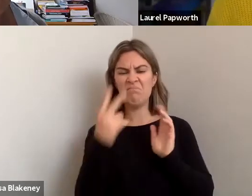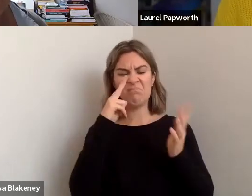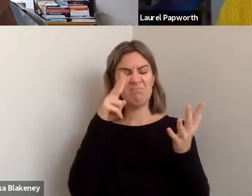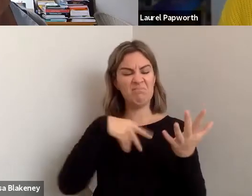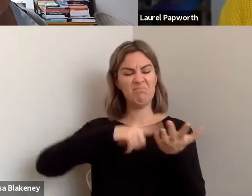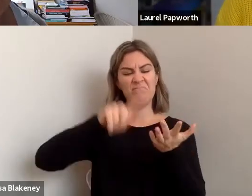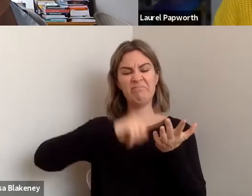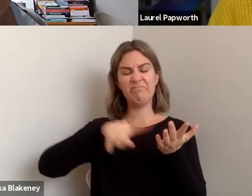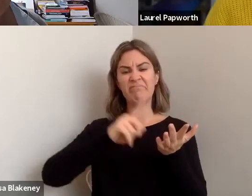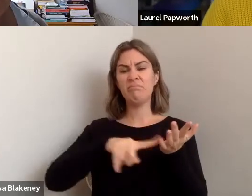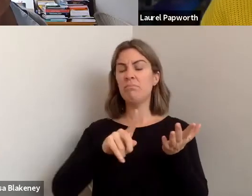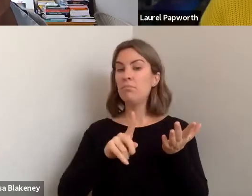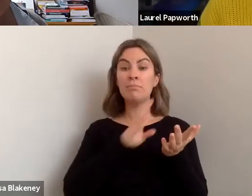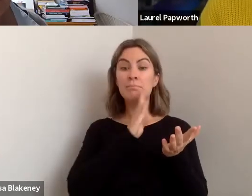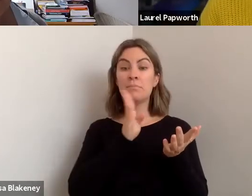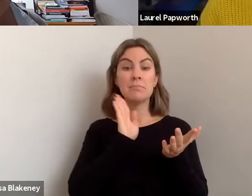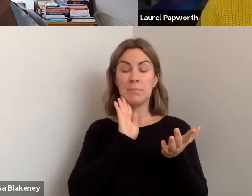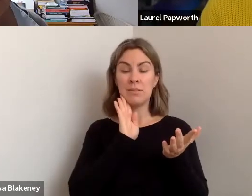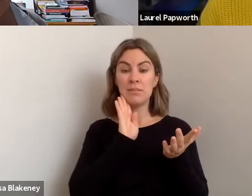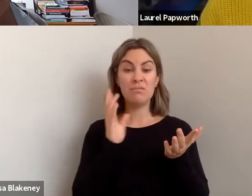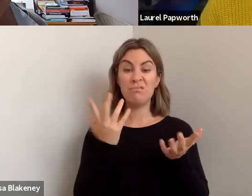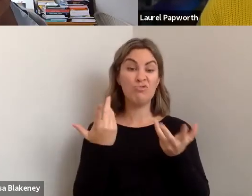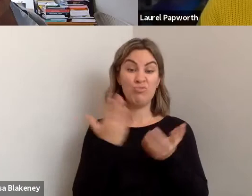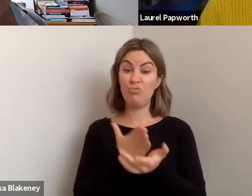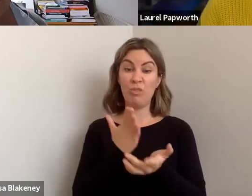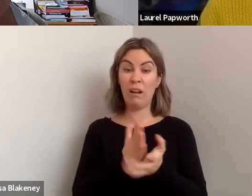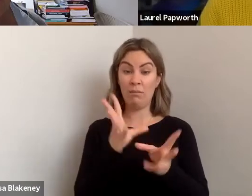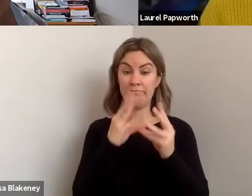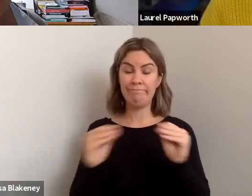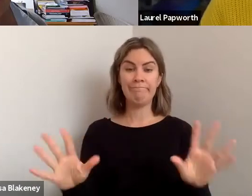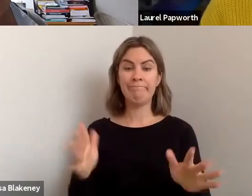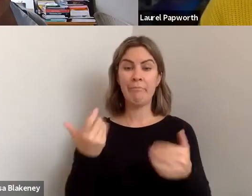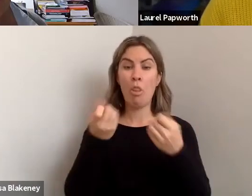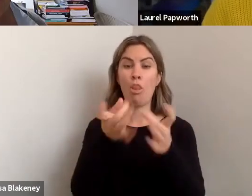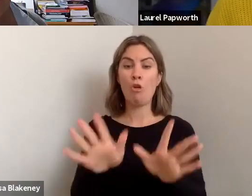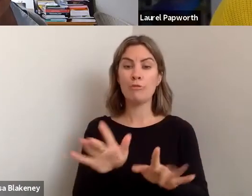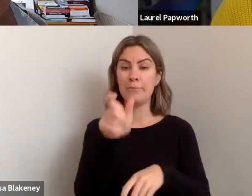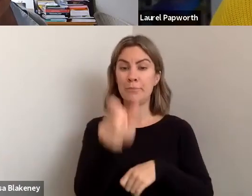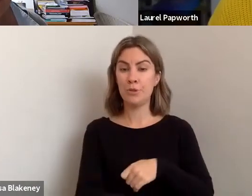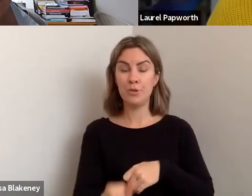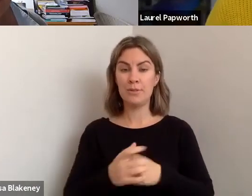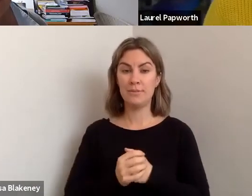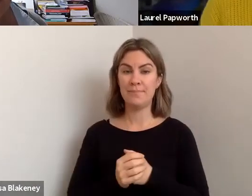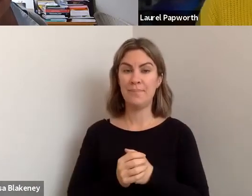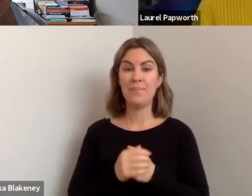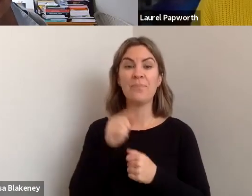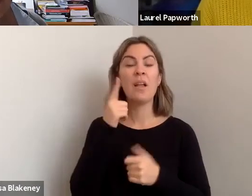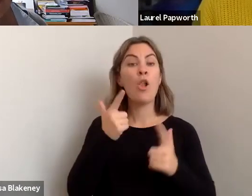A lot of people say to me social media only works if you buy ads. That's absolutely not true. In